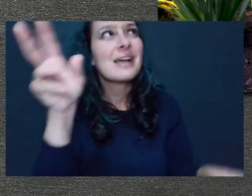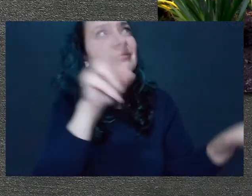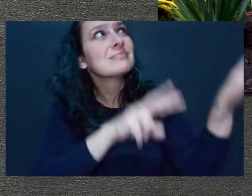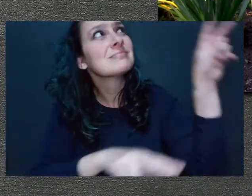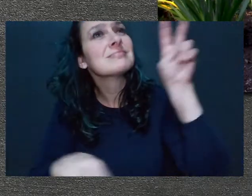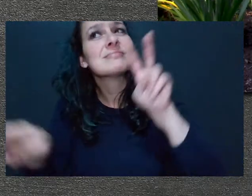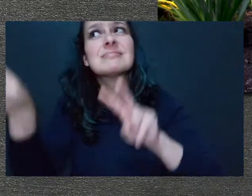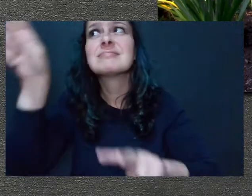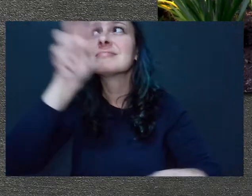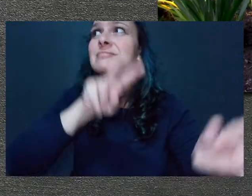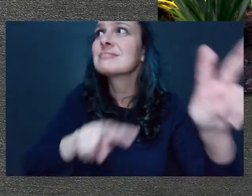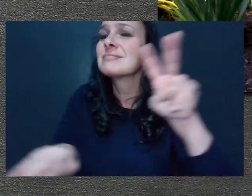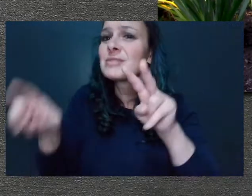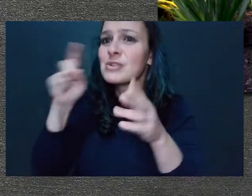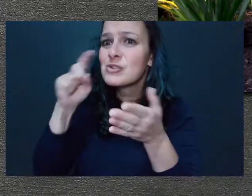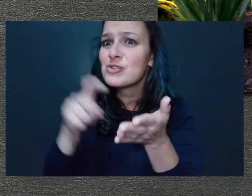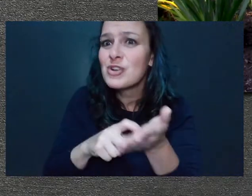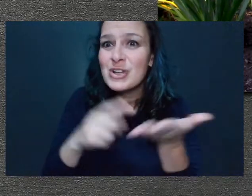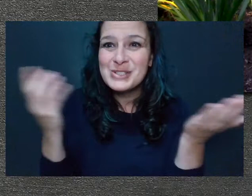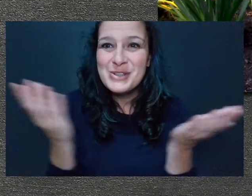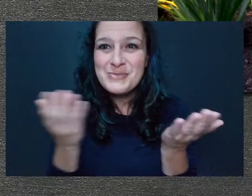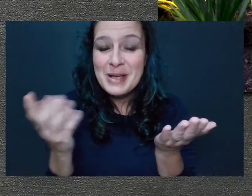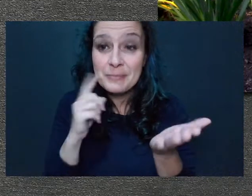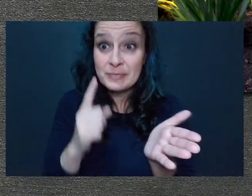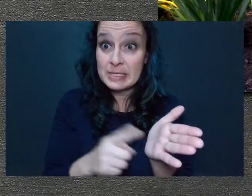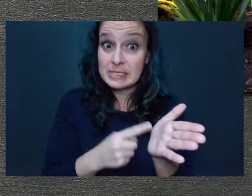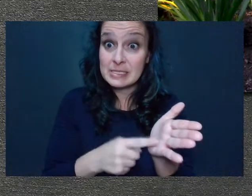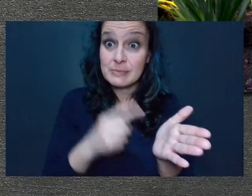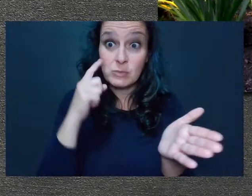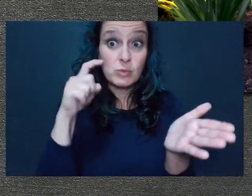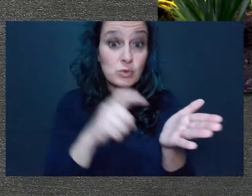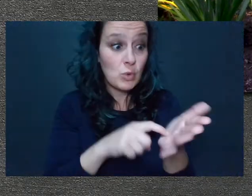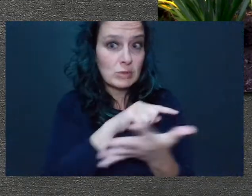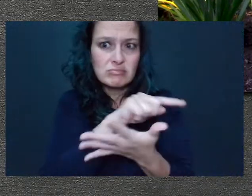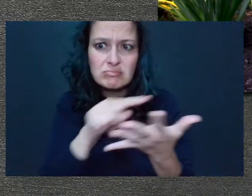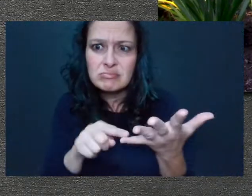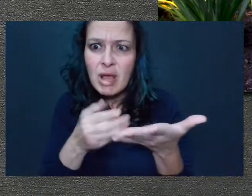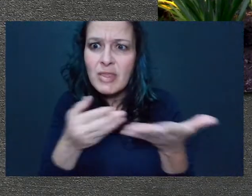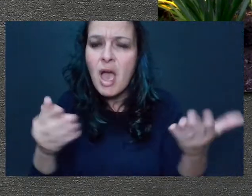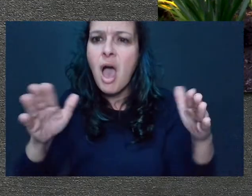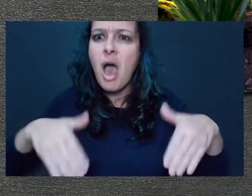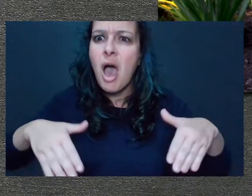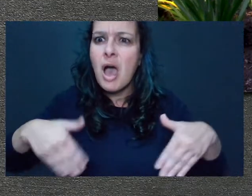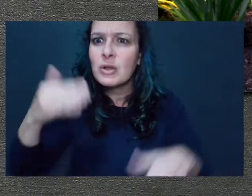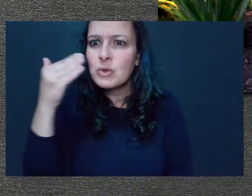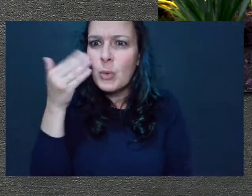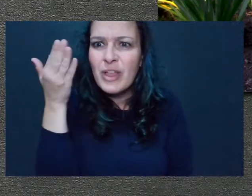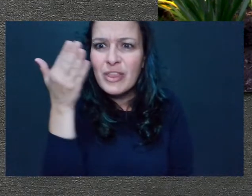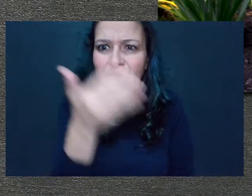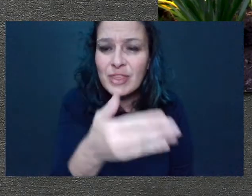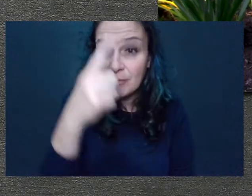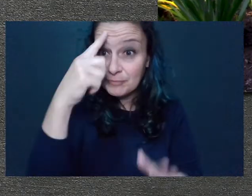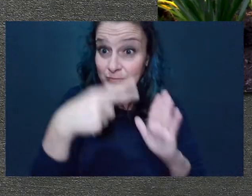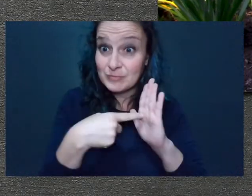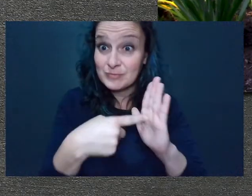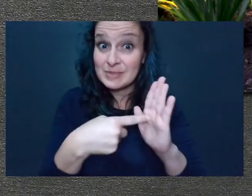Sometimes, you will notice things that you might not have known were there, like all the little veins